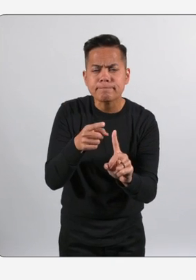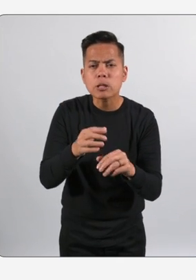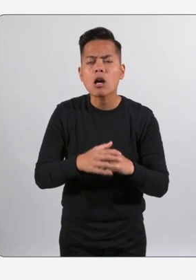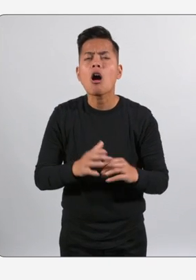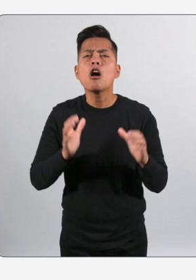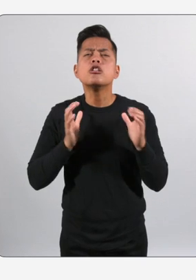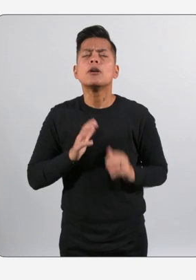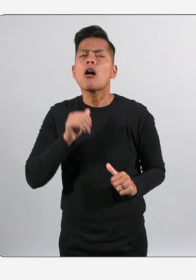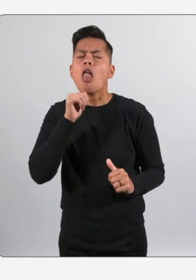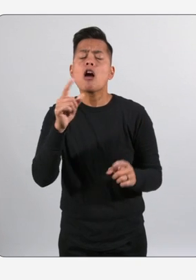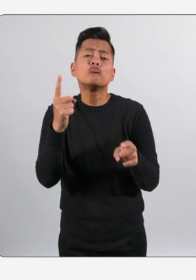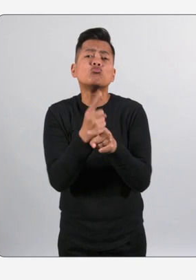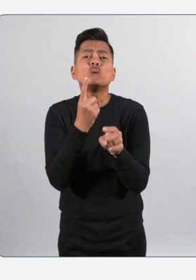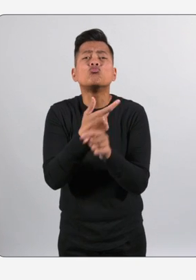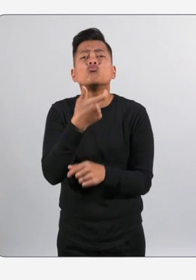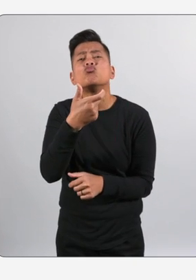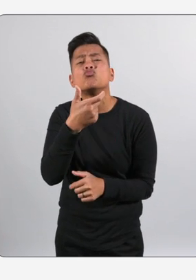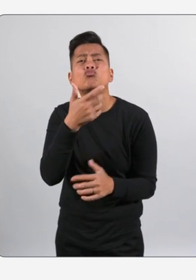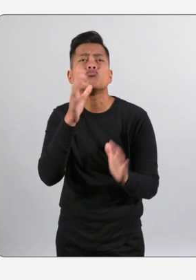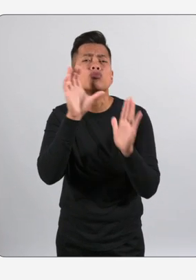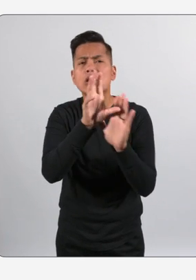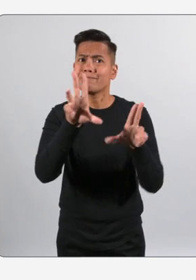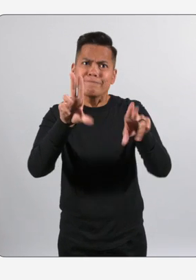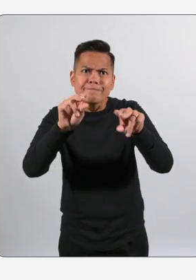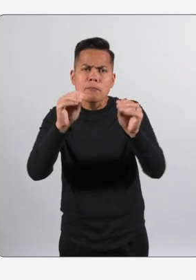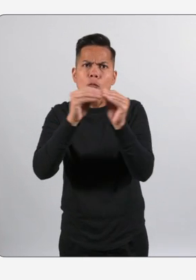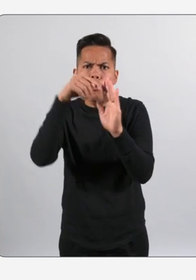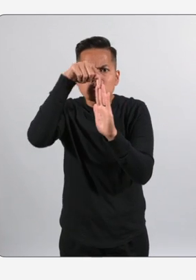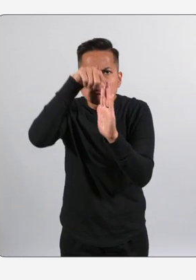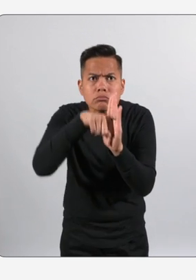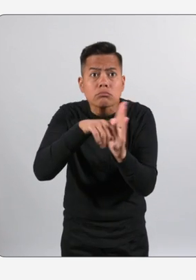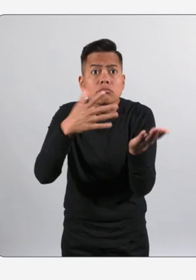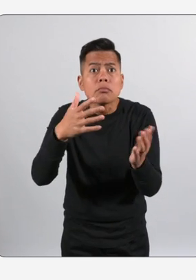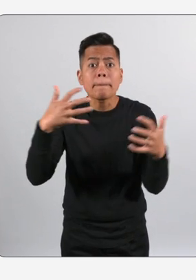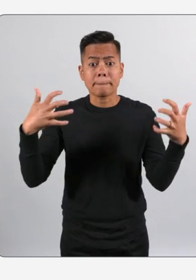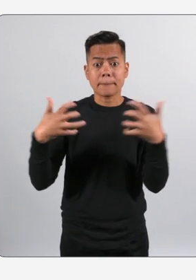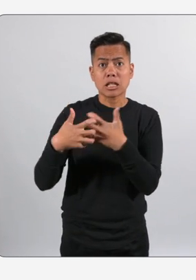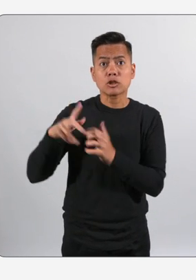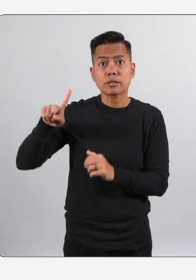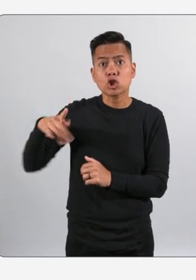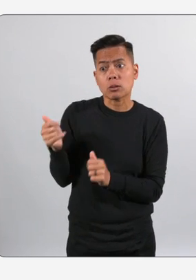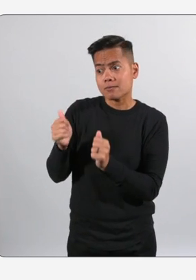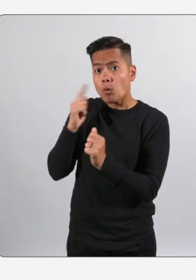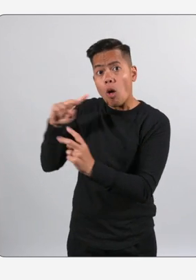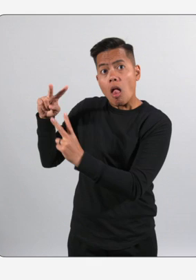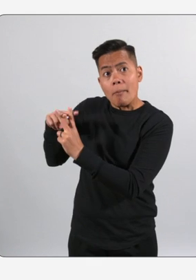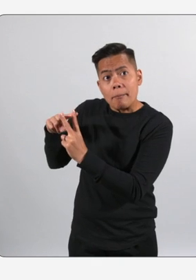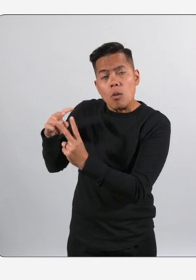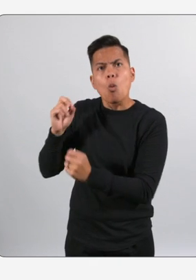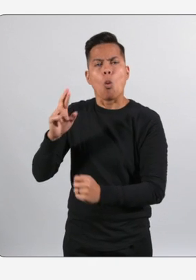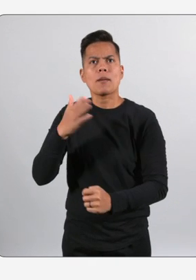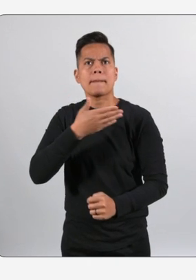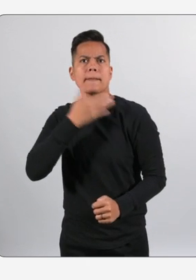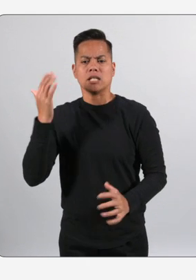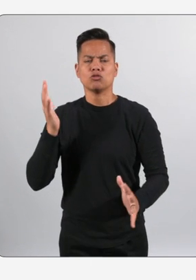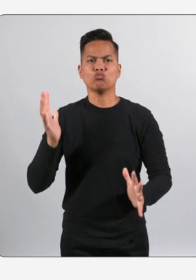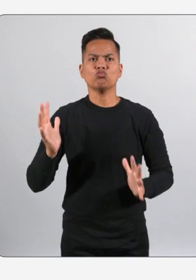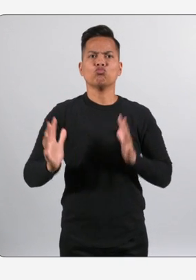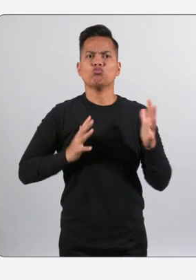for apparel, they are searching for “matching pajamas for couples”, or “best formal wear for a rainy day."